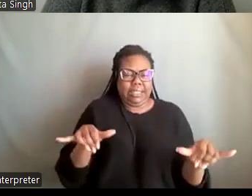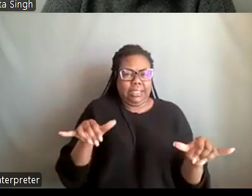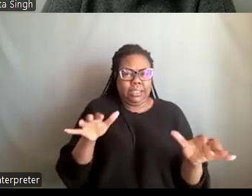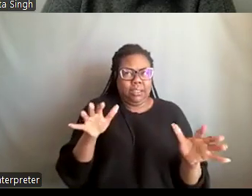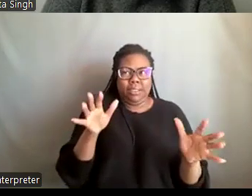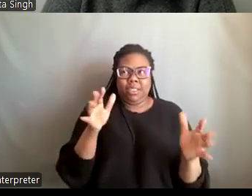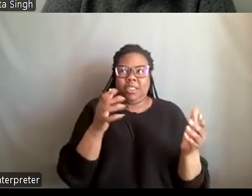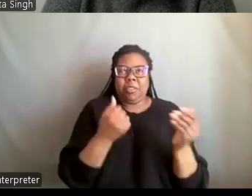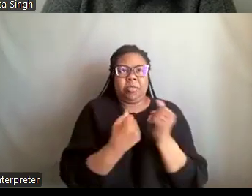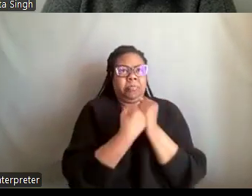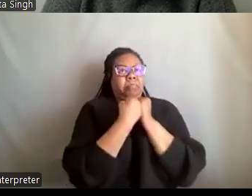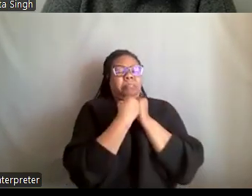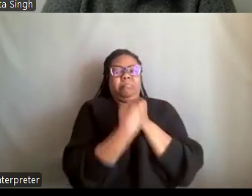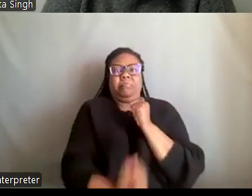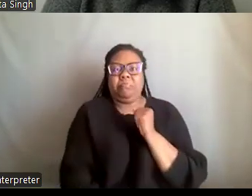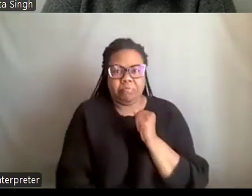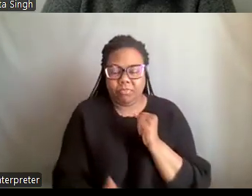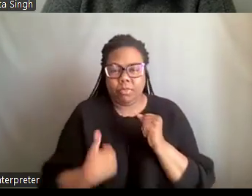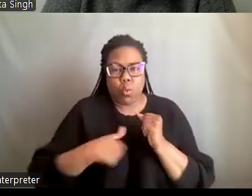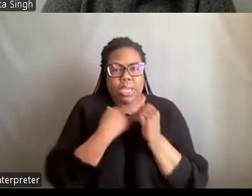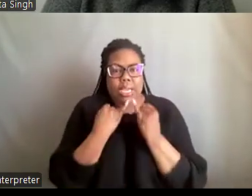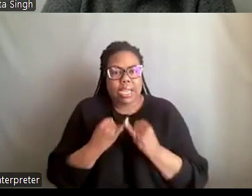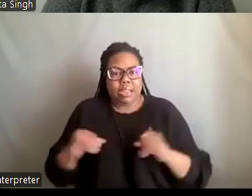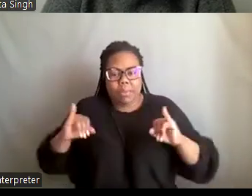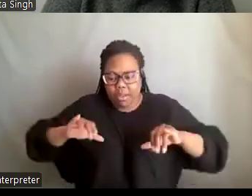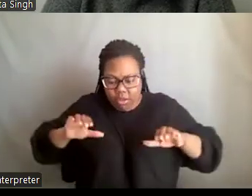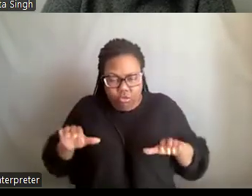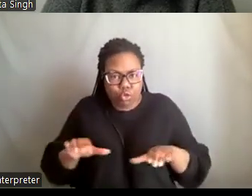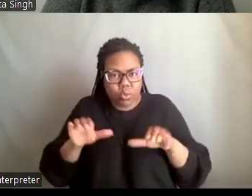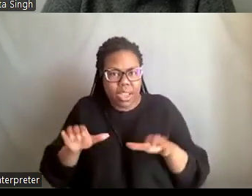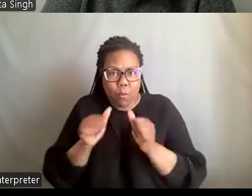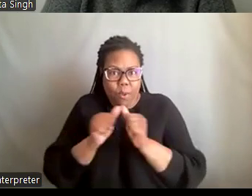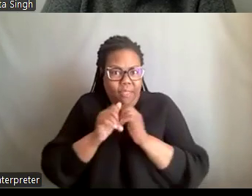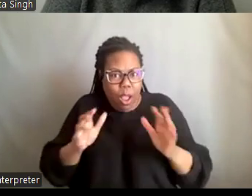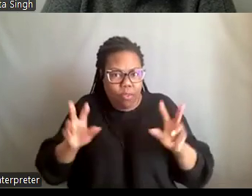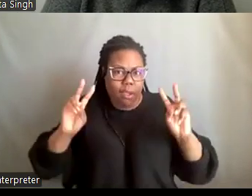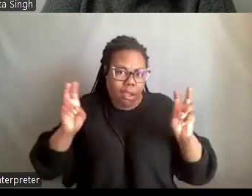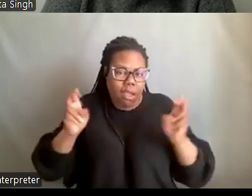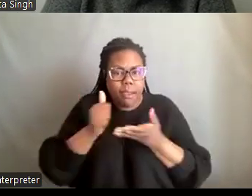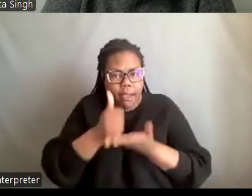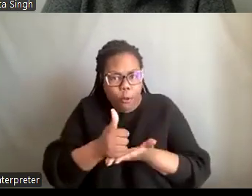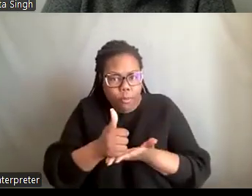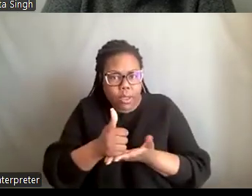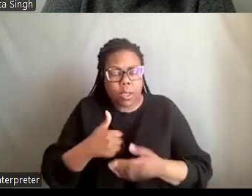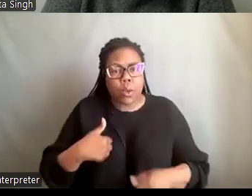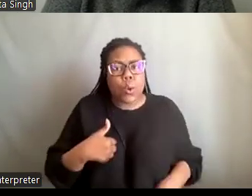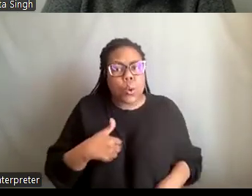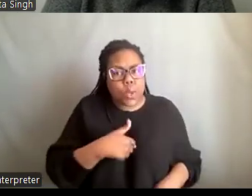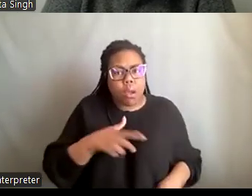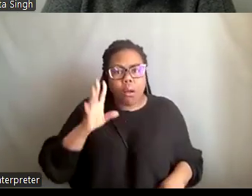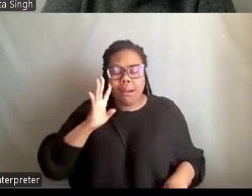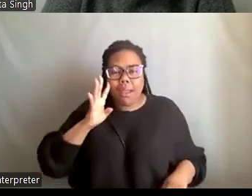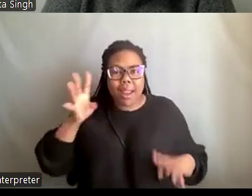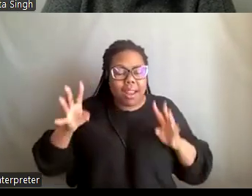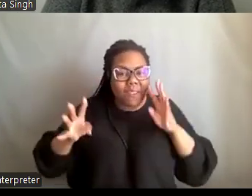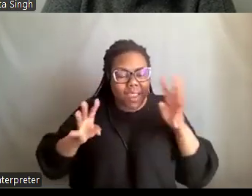You know. We're doing it without that help. We're